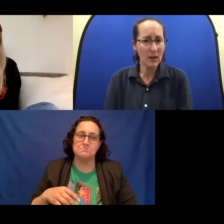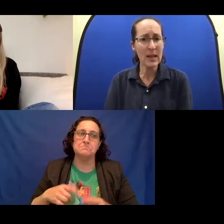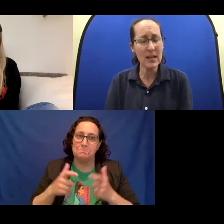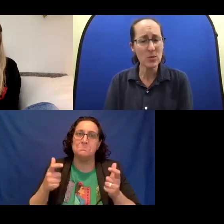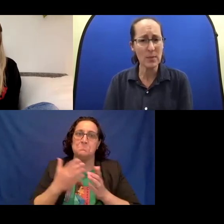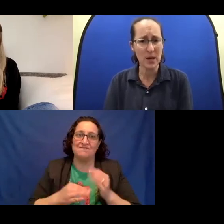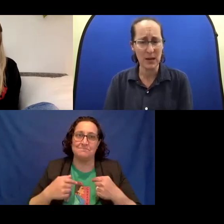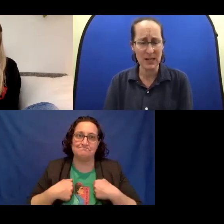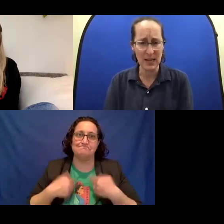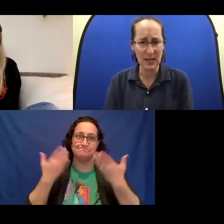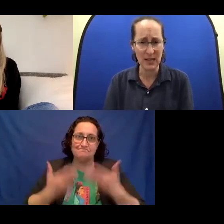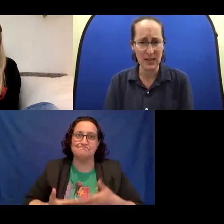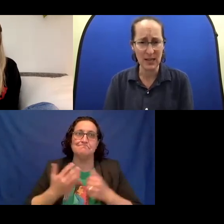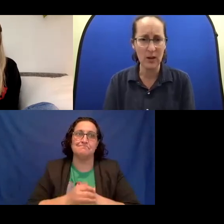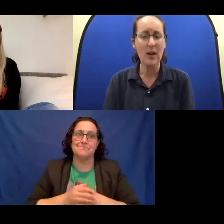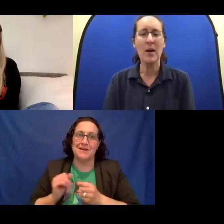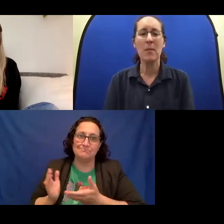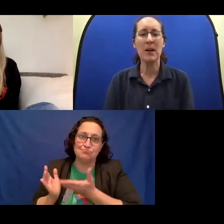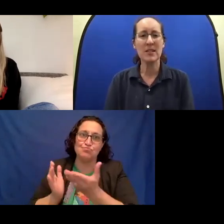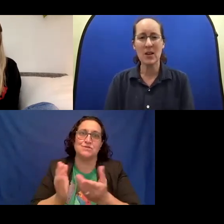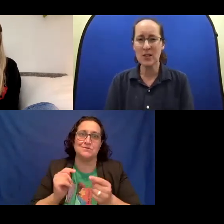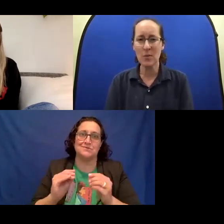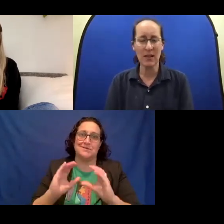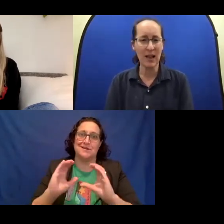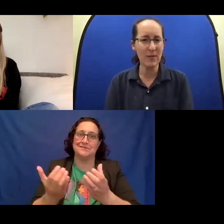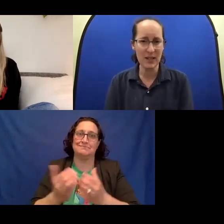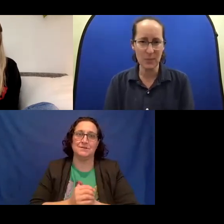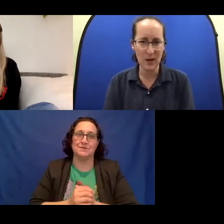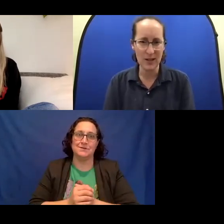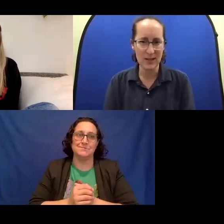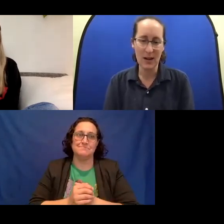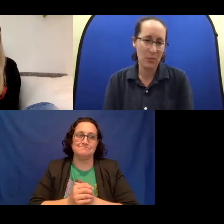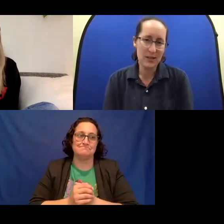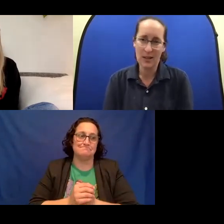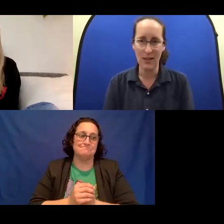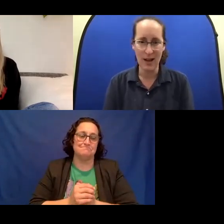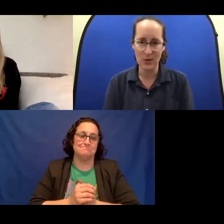is wrapped up in identity sure, but it's also my life experience that I bring to the classroom